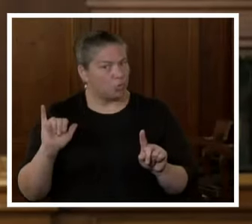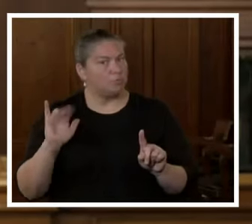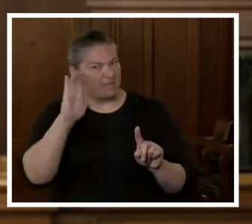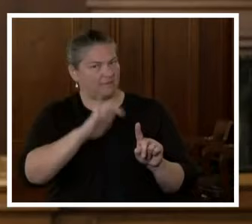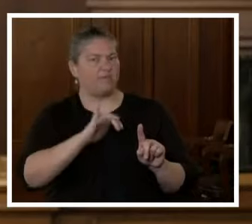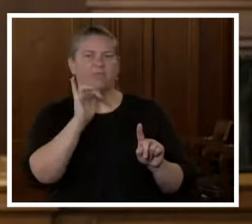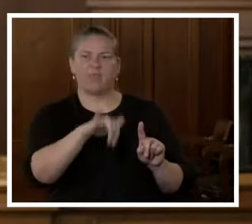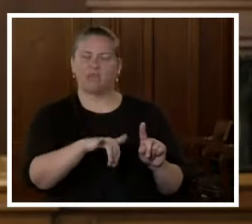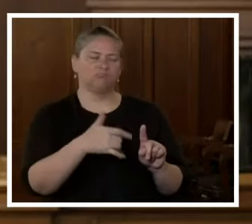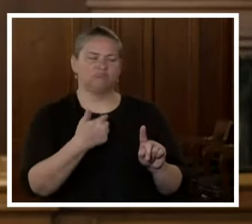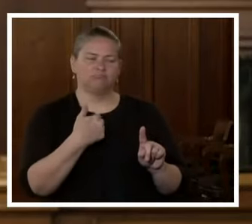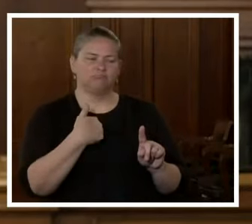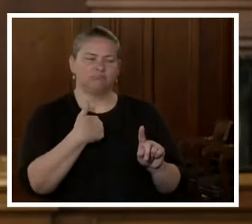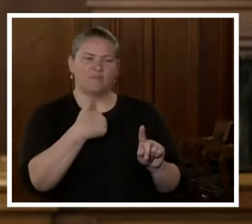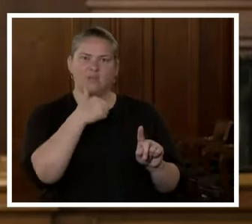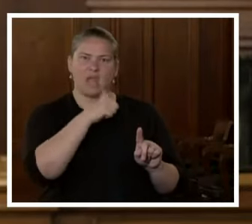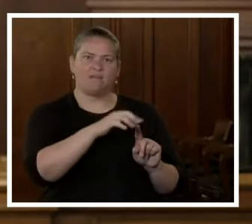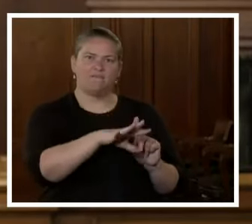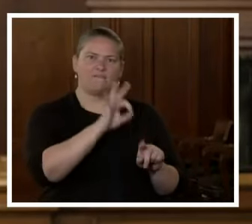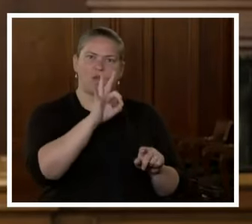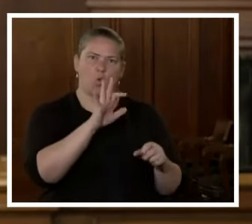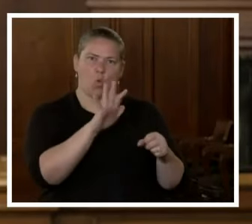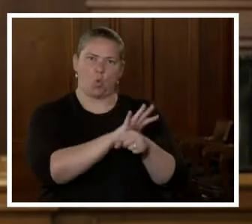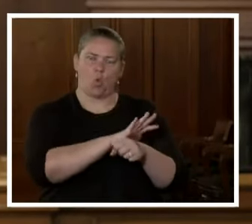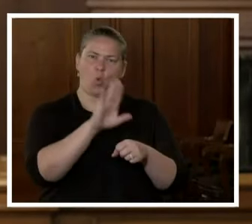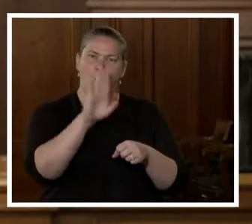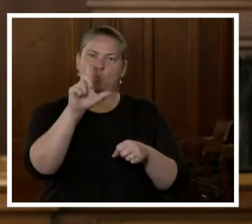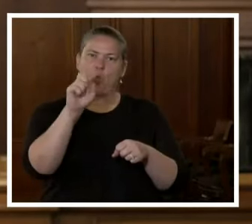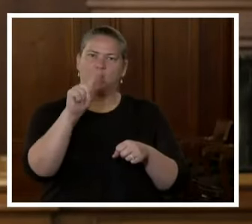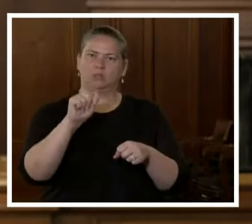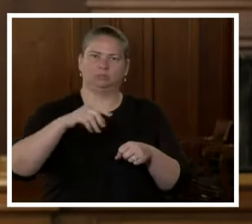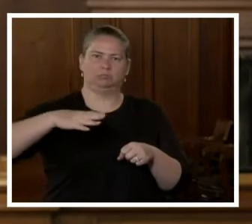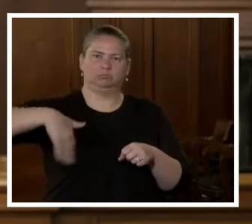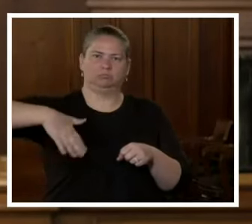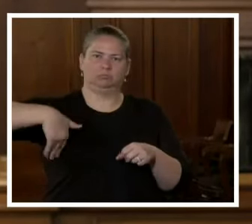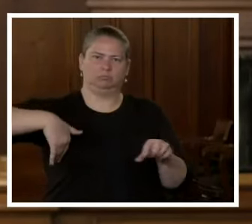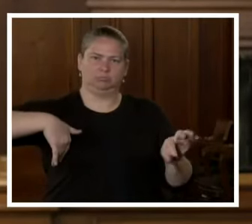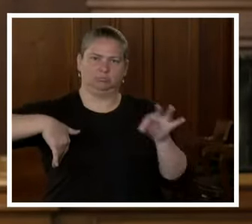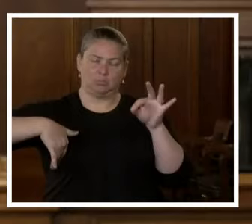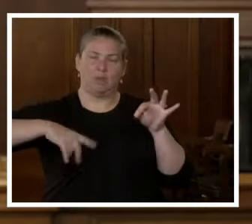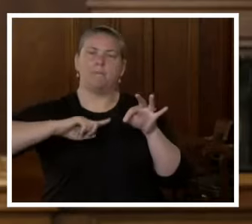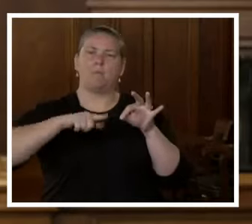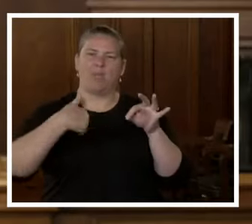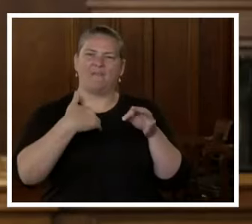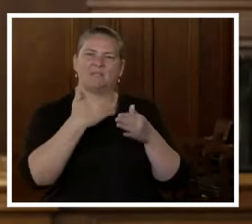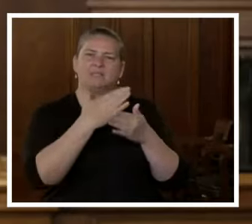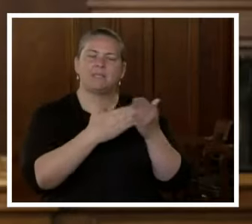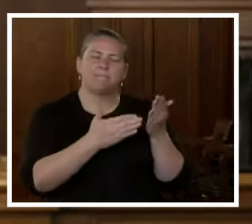LMPD OFFICERS, SO THERE'S GOING TO HAVE TO BE A MATCH, IF